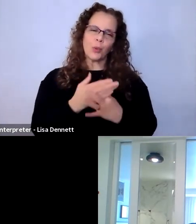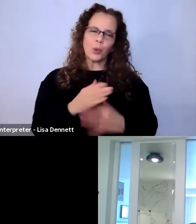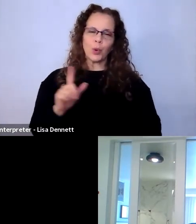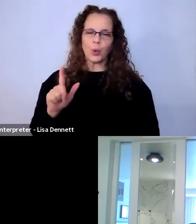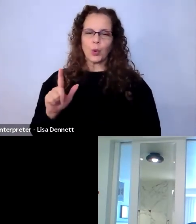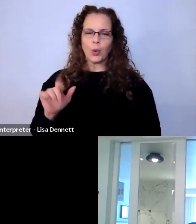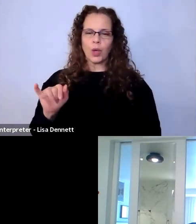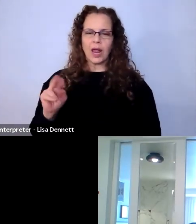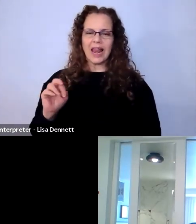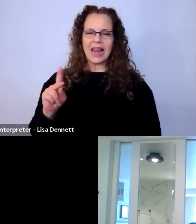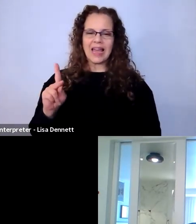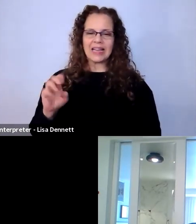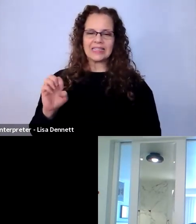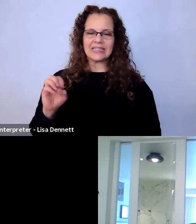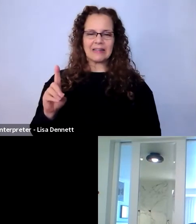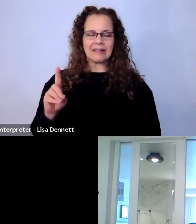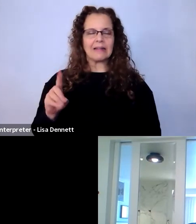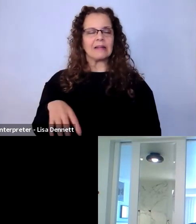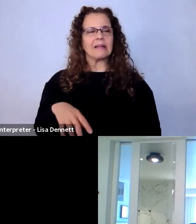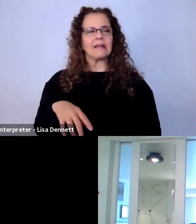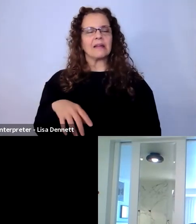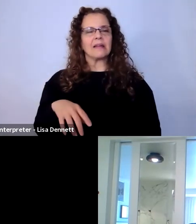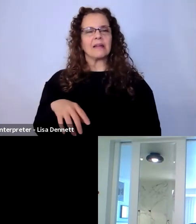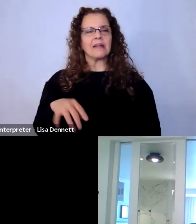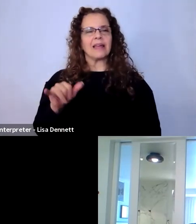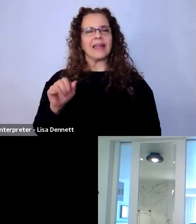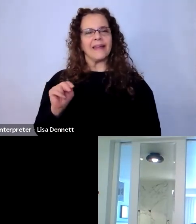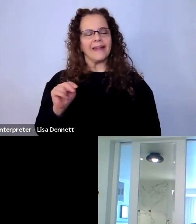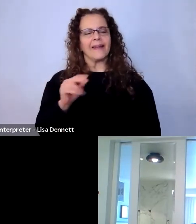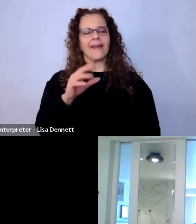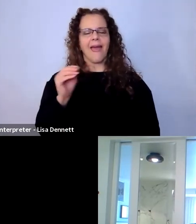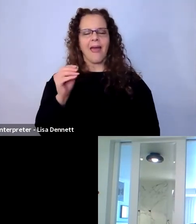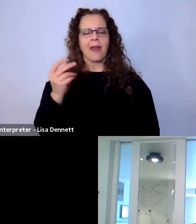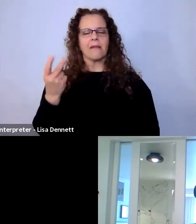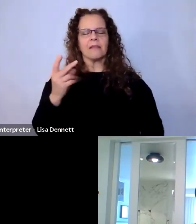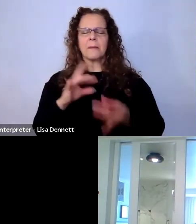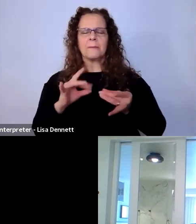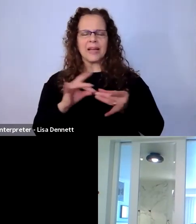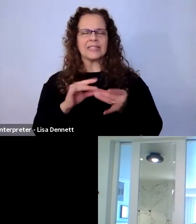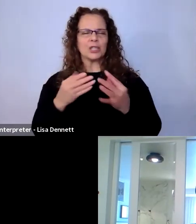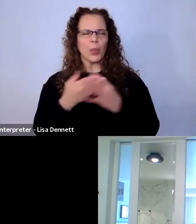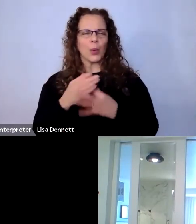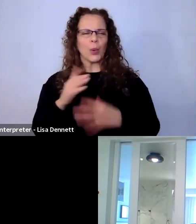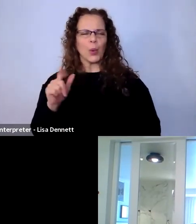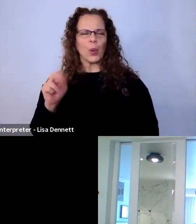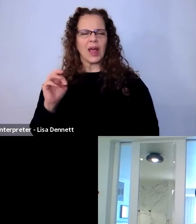actually and let's let's talk through it, because that's where that's where the pedal hits the road or the pedal hits the middle is that the phrase.